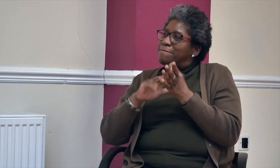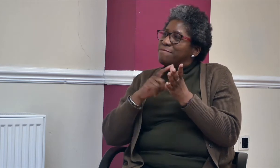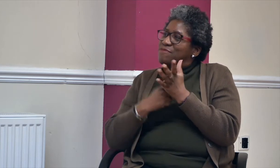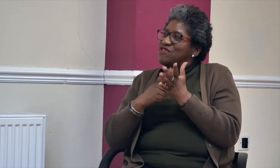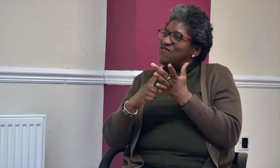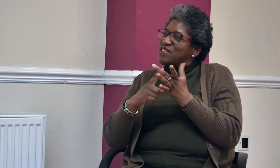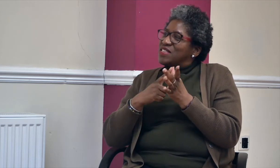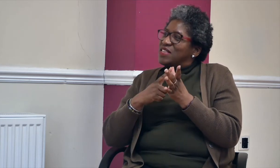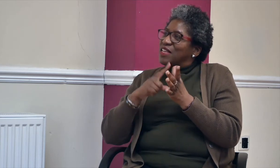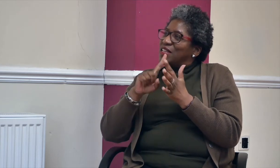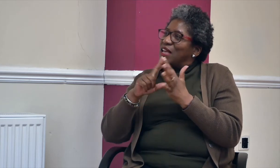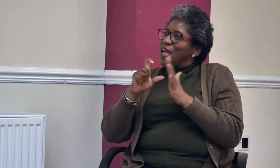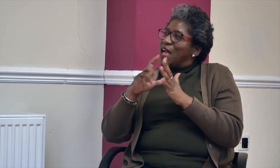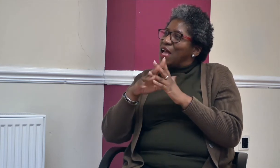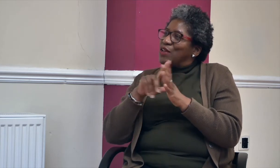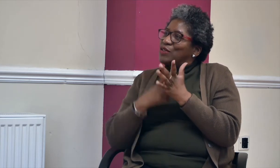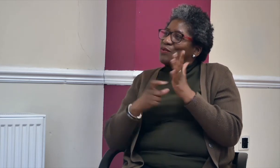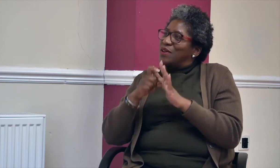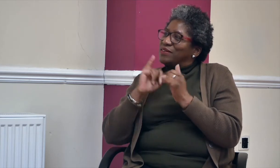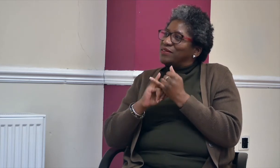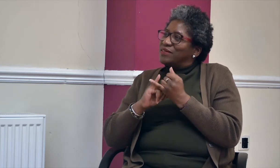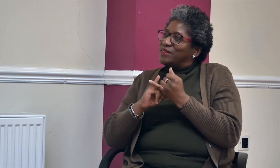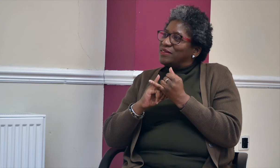was Maria Edwards.